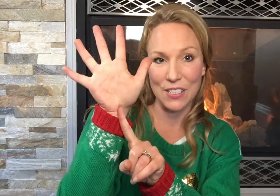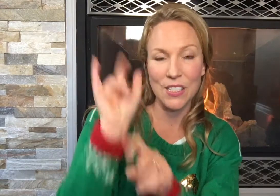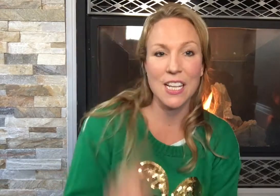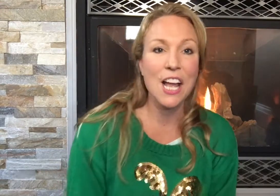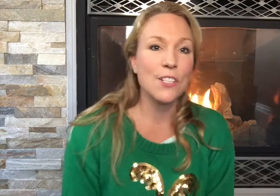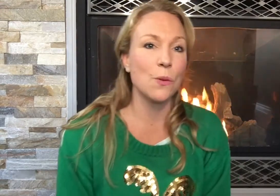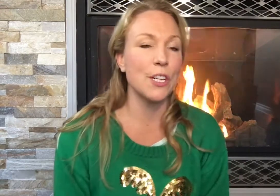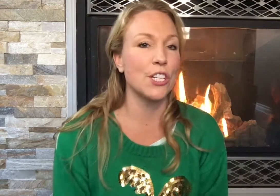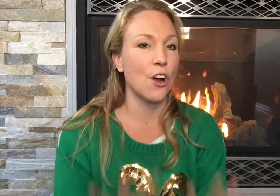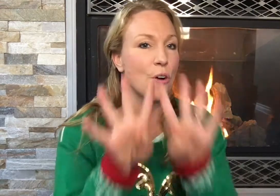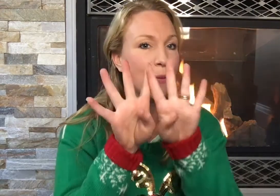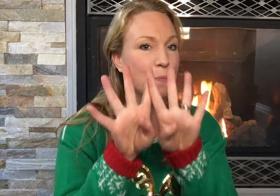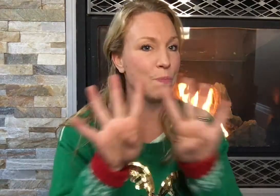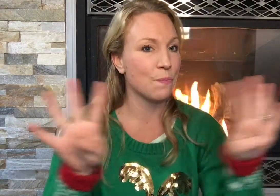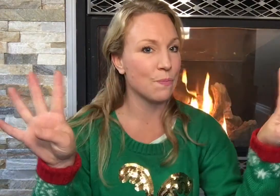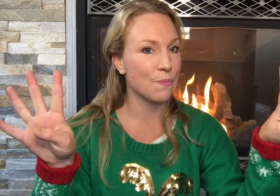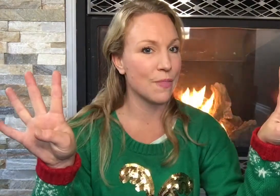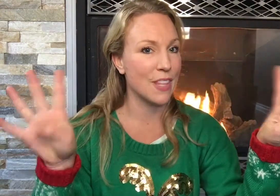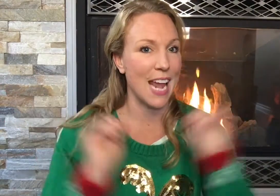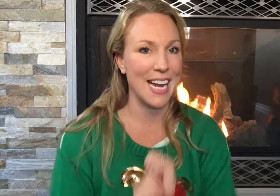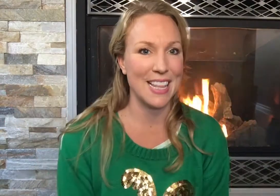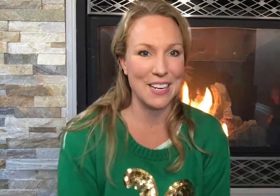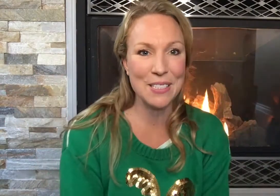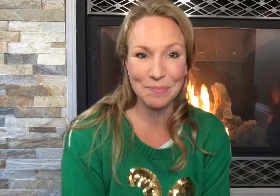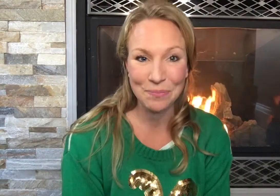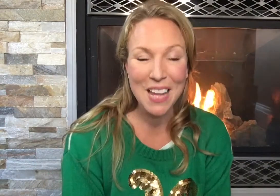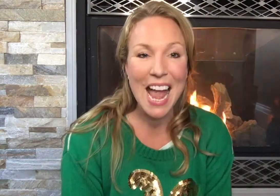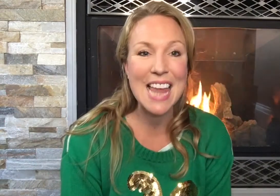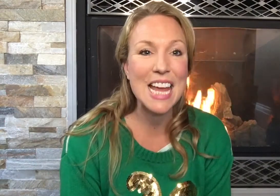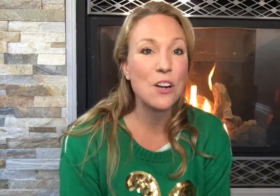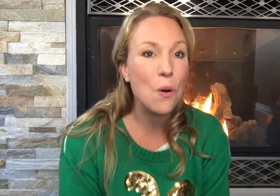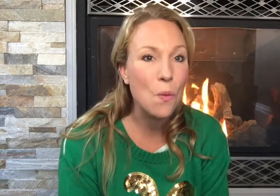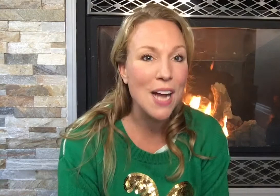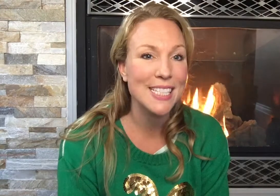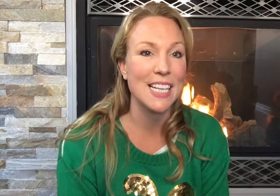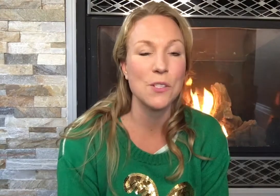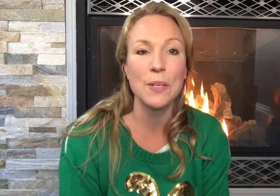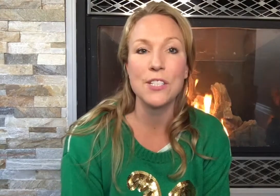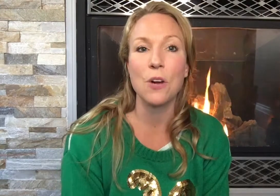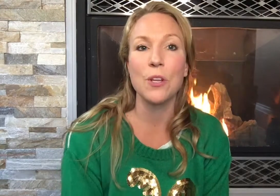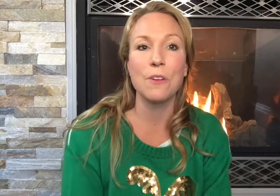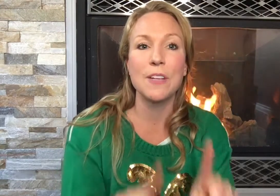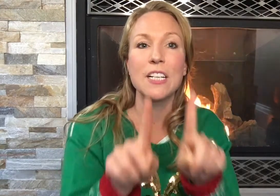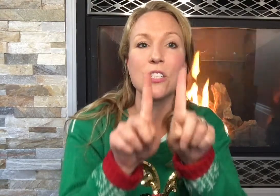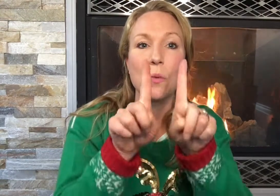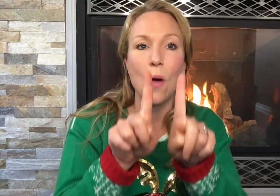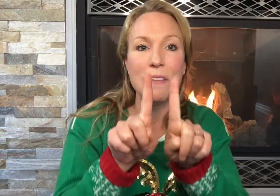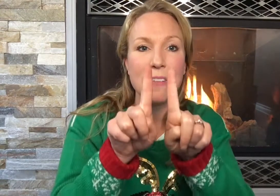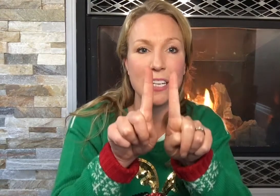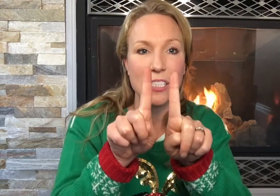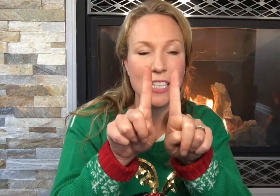so we show the eight there. and then, KWANZAA, so we start with our fingers, ONE fingers together